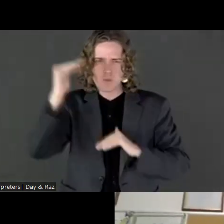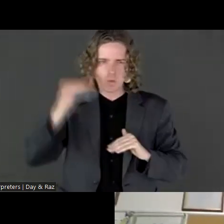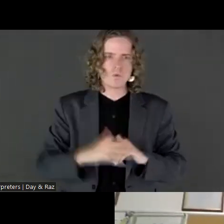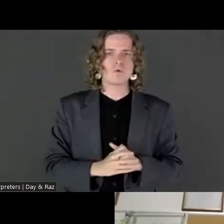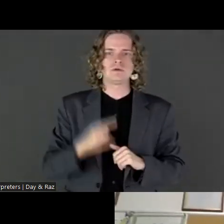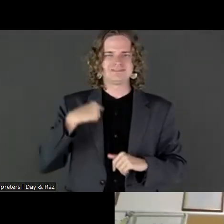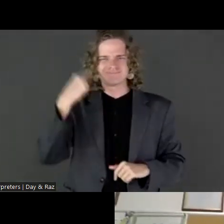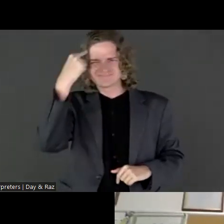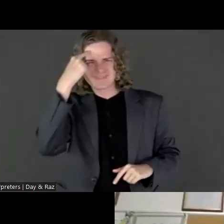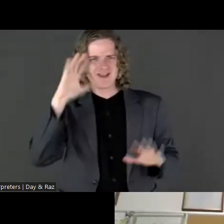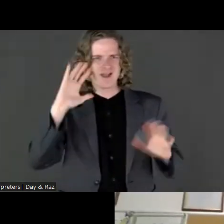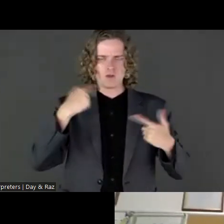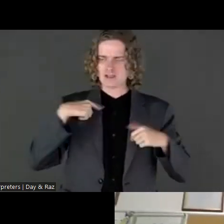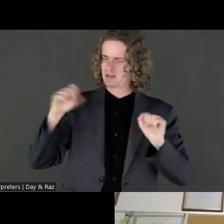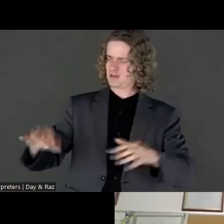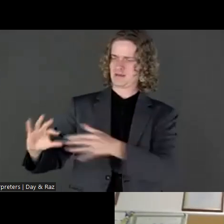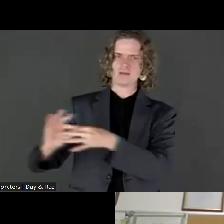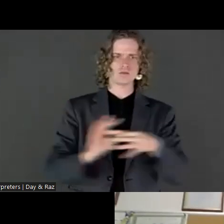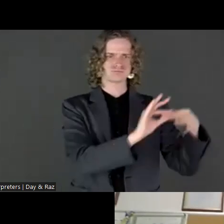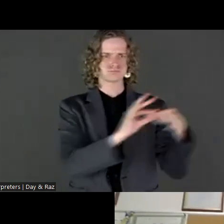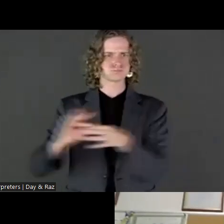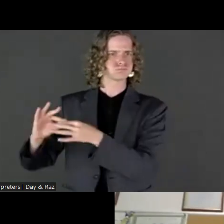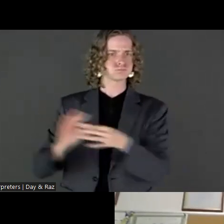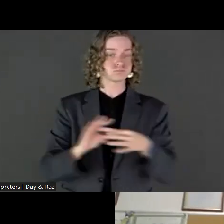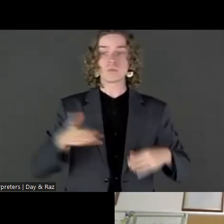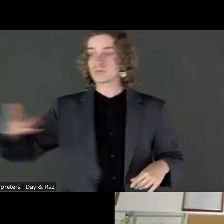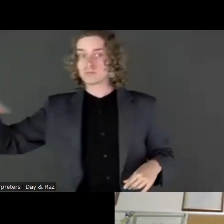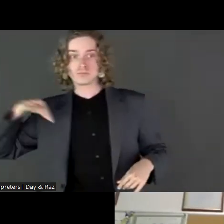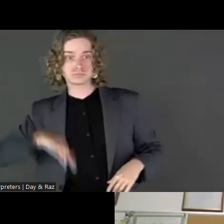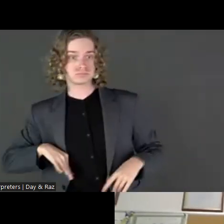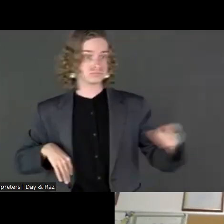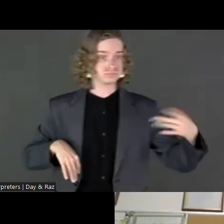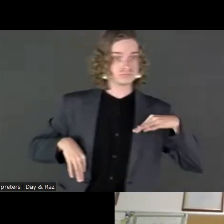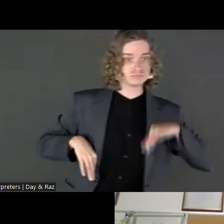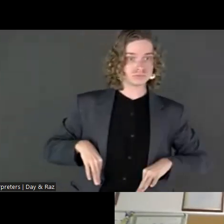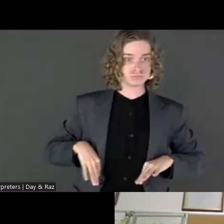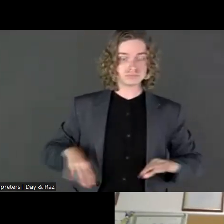But in resource constrained contexts, when those resources are not there,